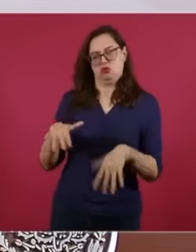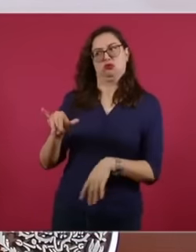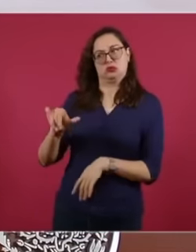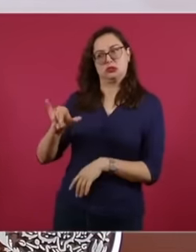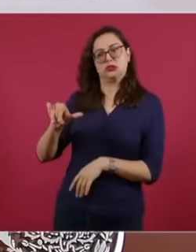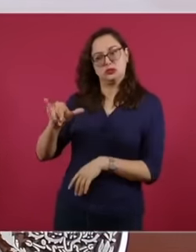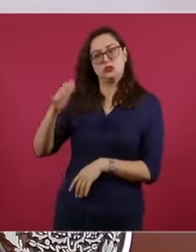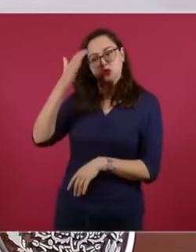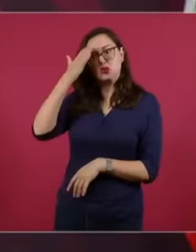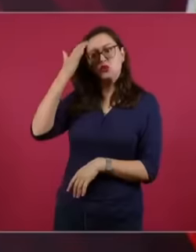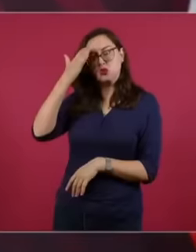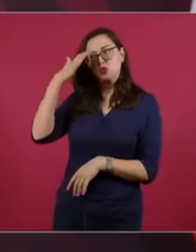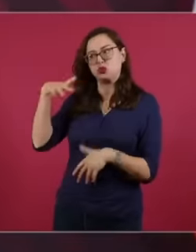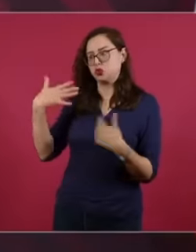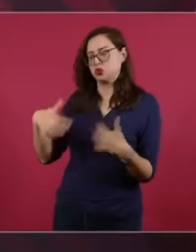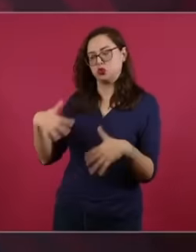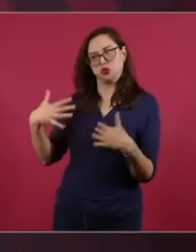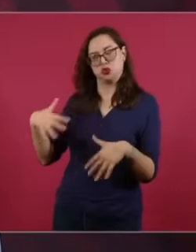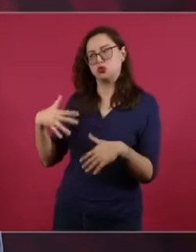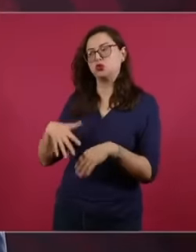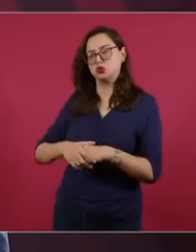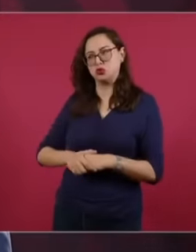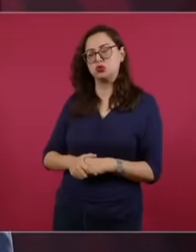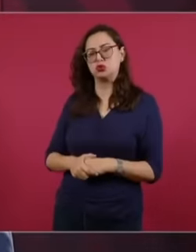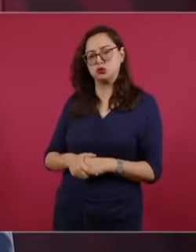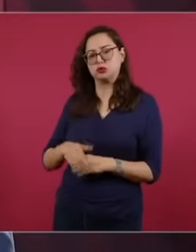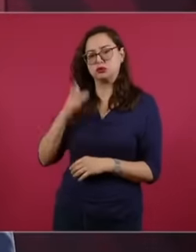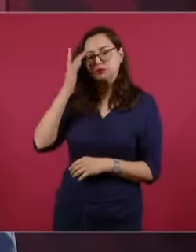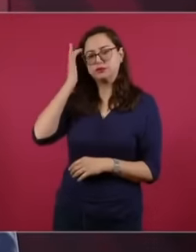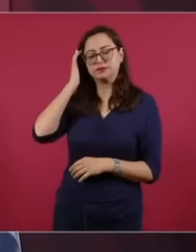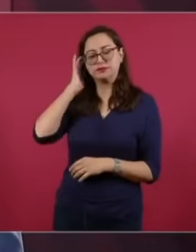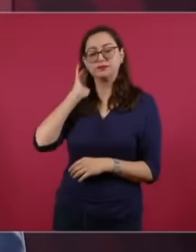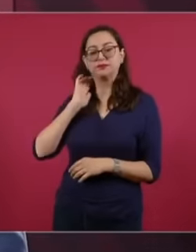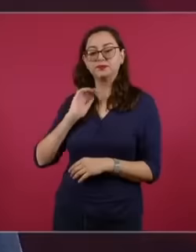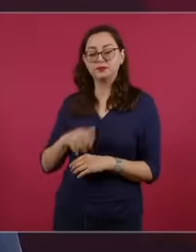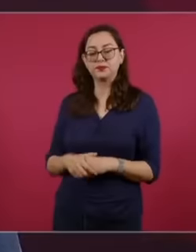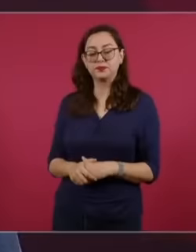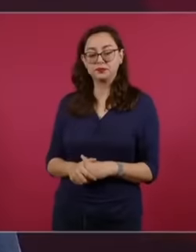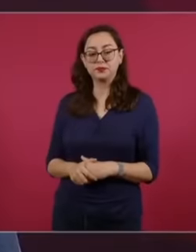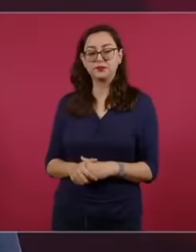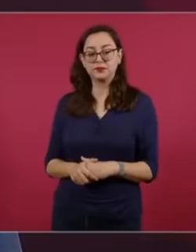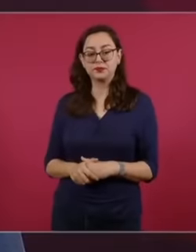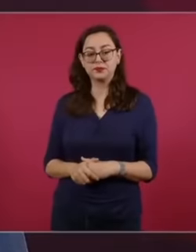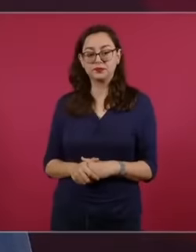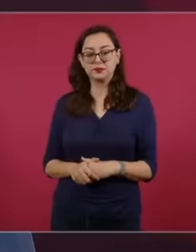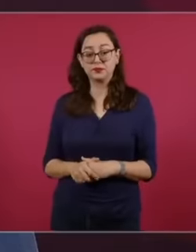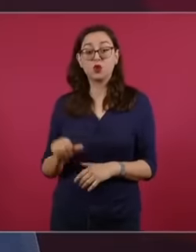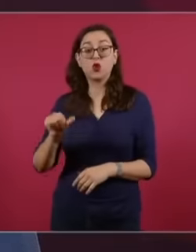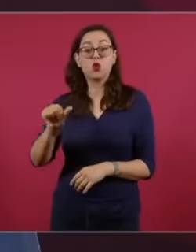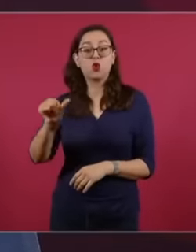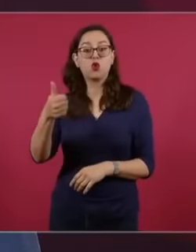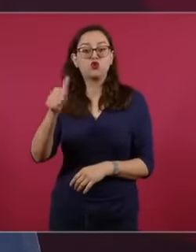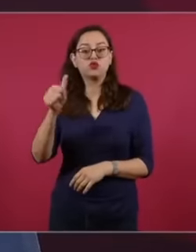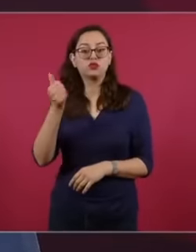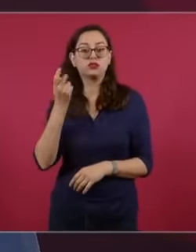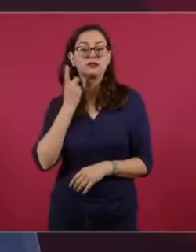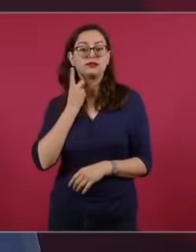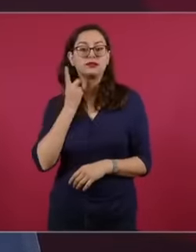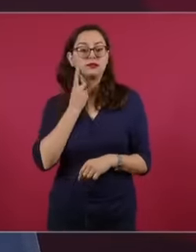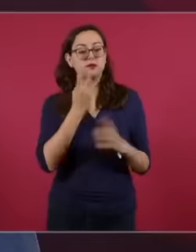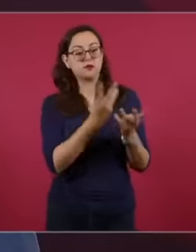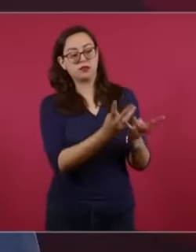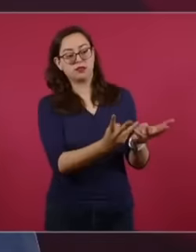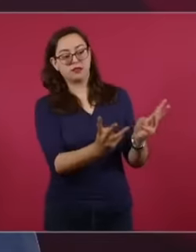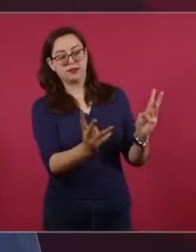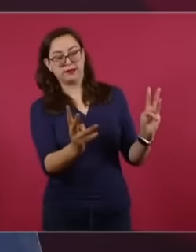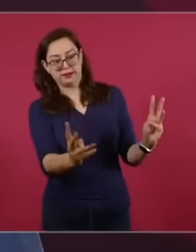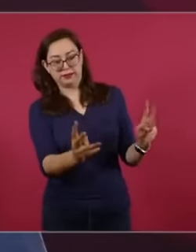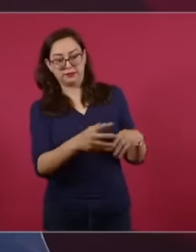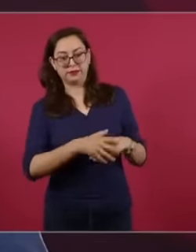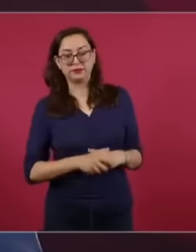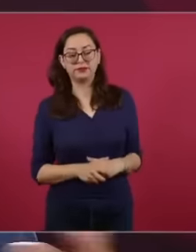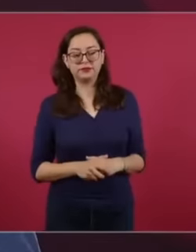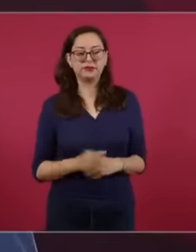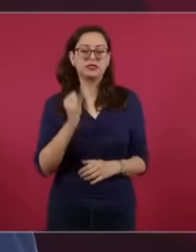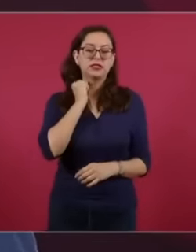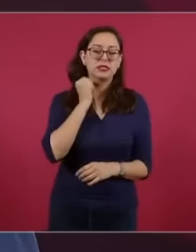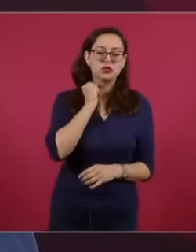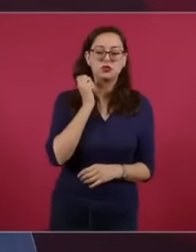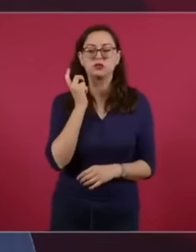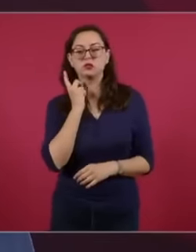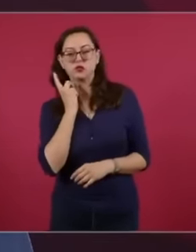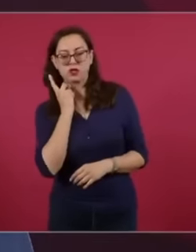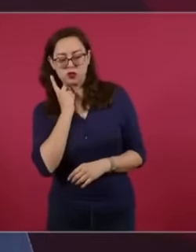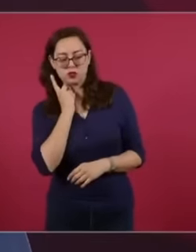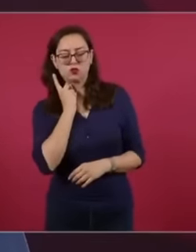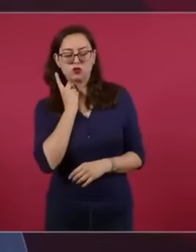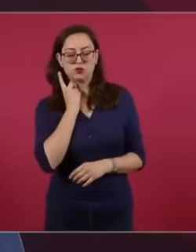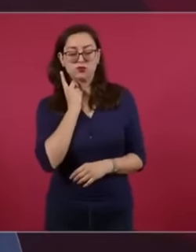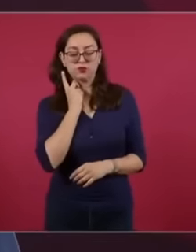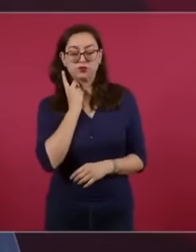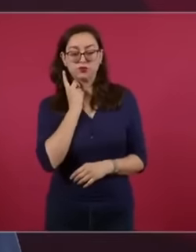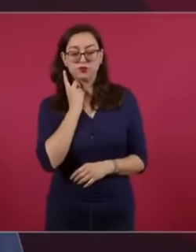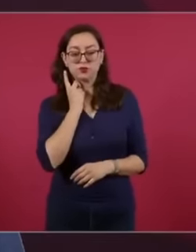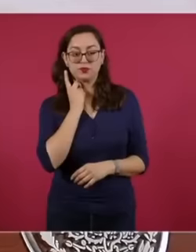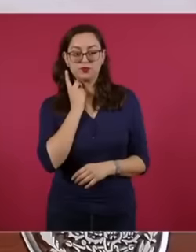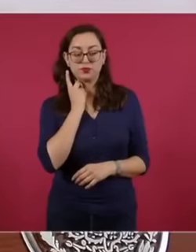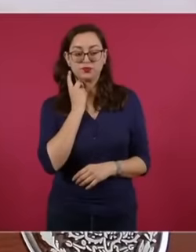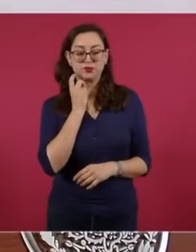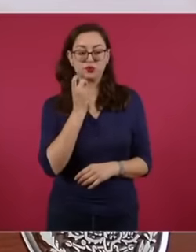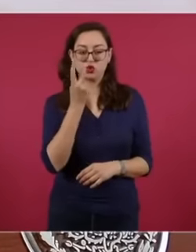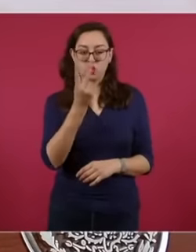yes there were like 11 American legislators senators and representatives and from both parties